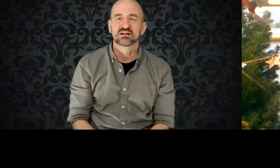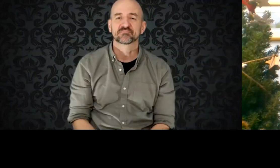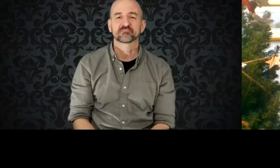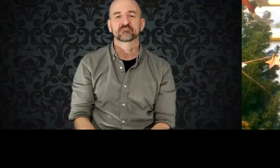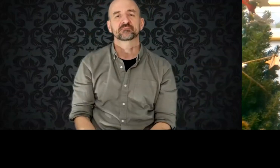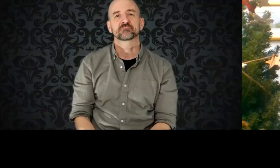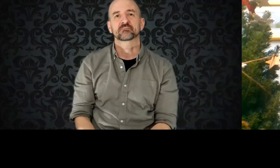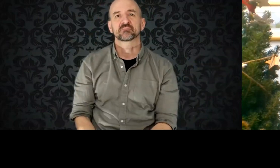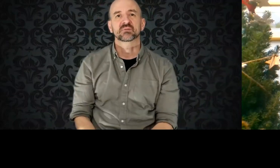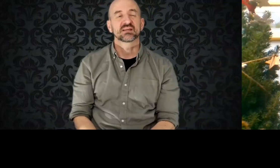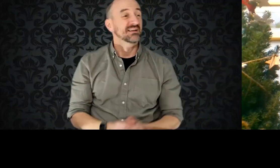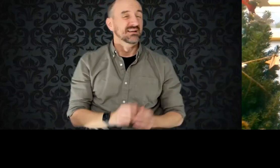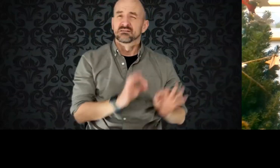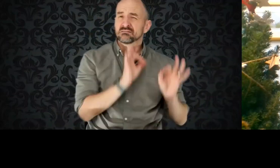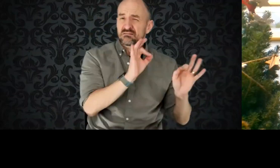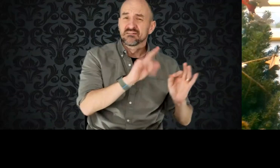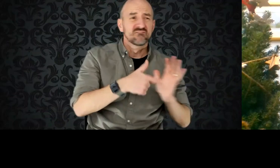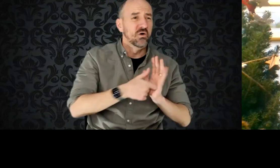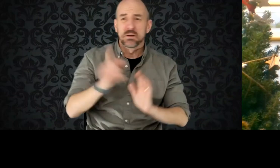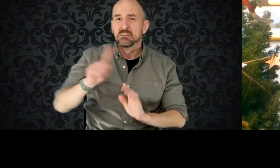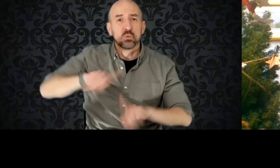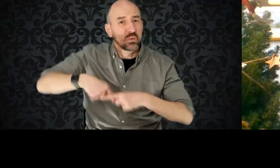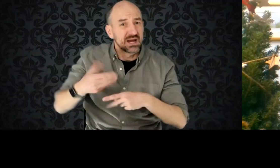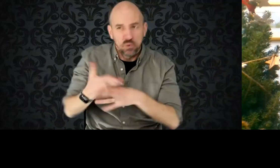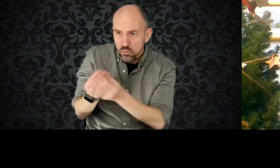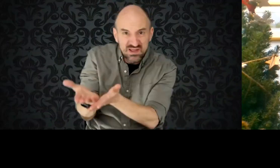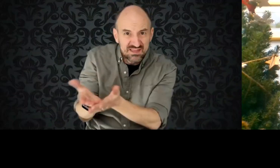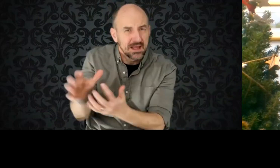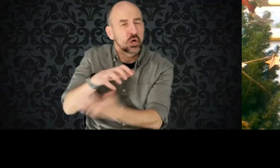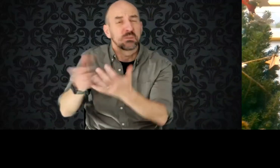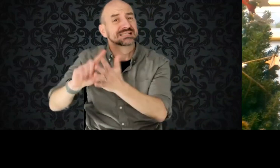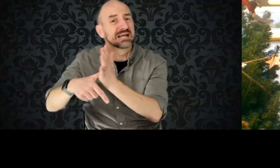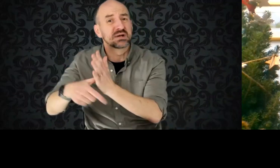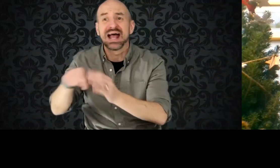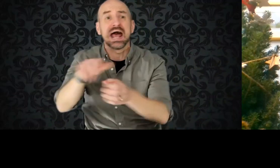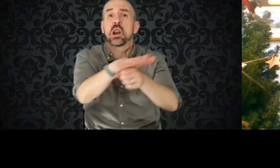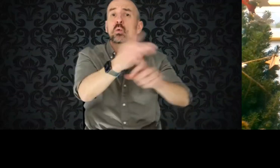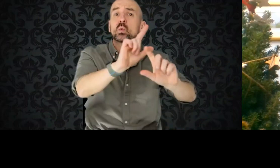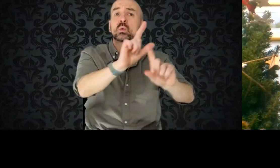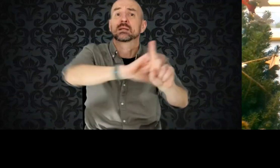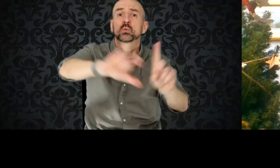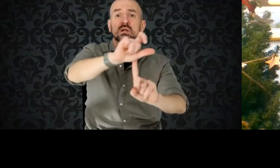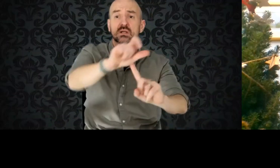community garden for our centres. We have a fabulous